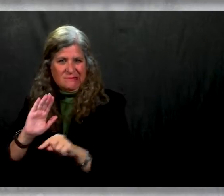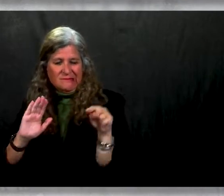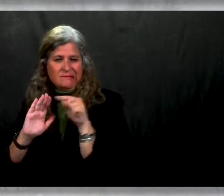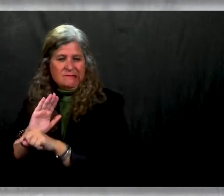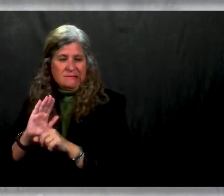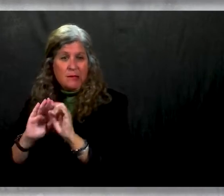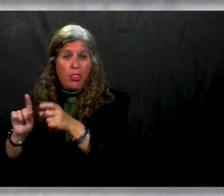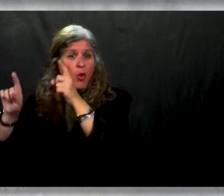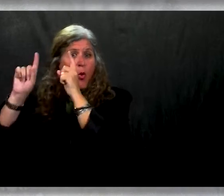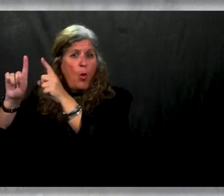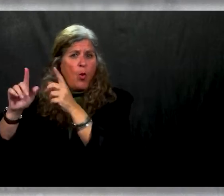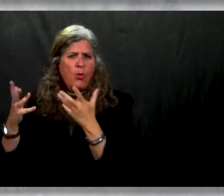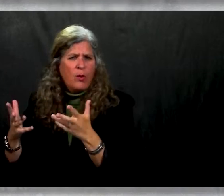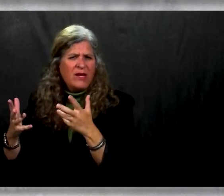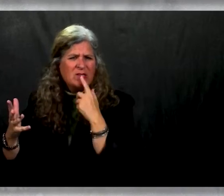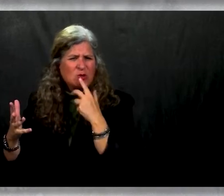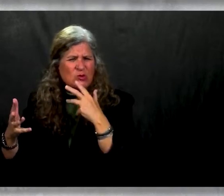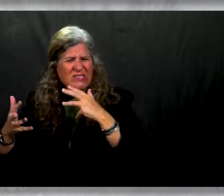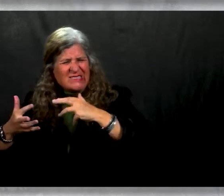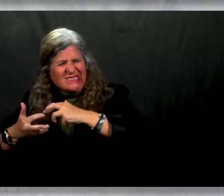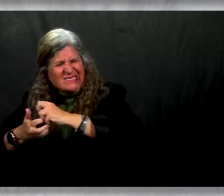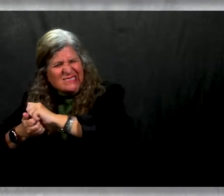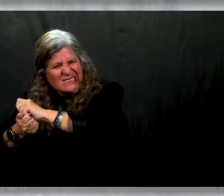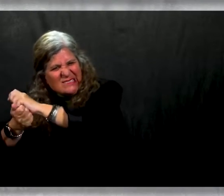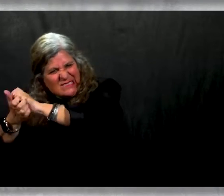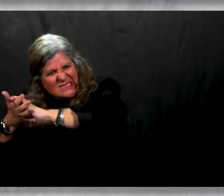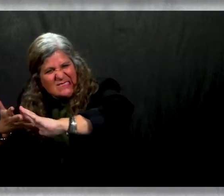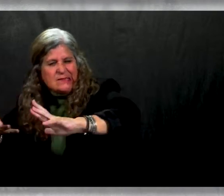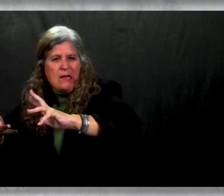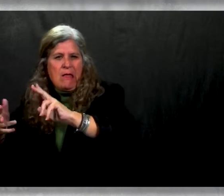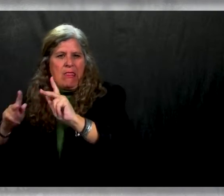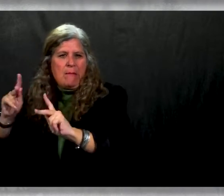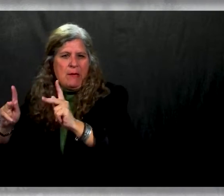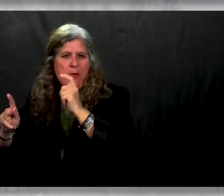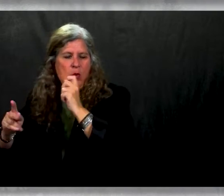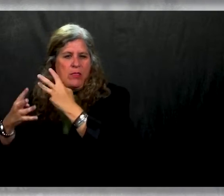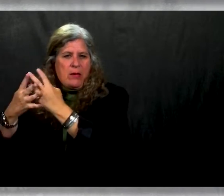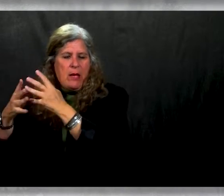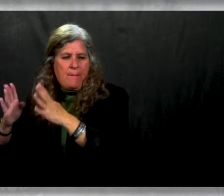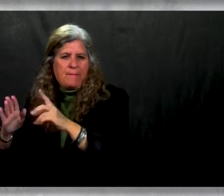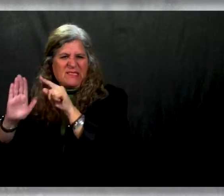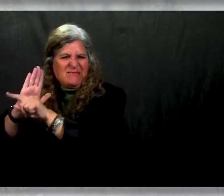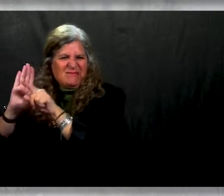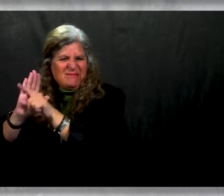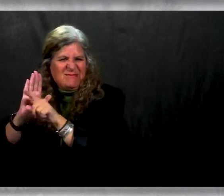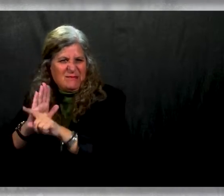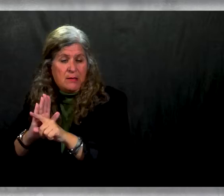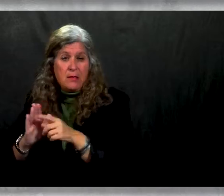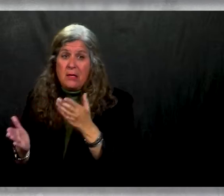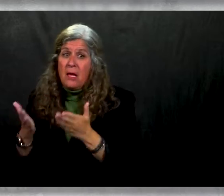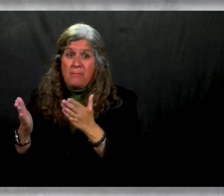to physically annihilate the inmates, the victims. They may be required to do labor